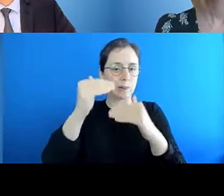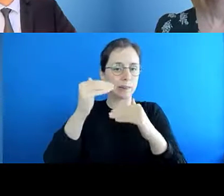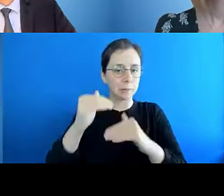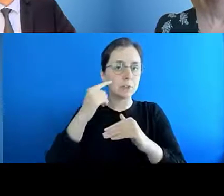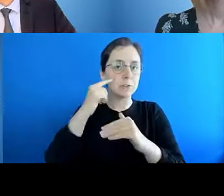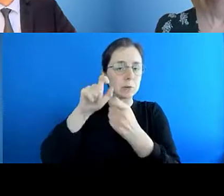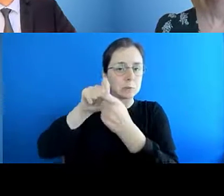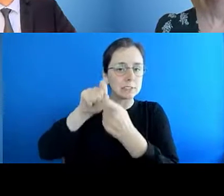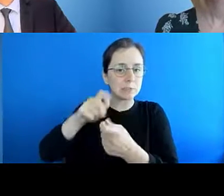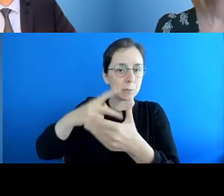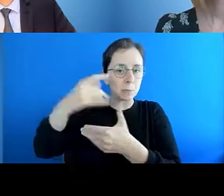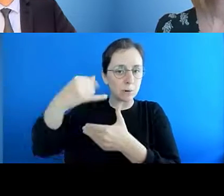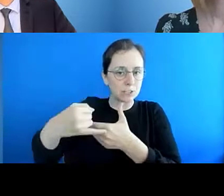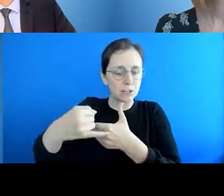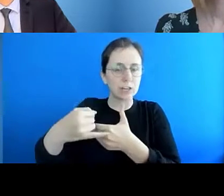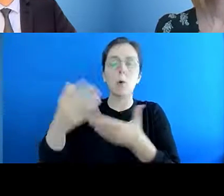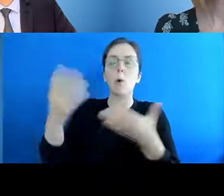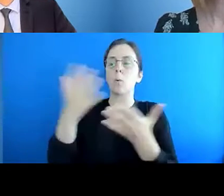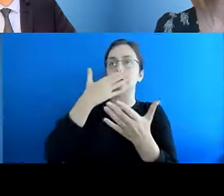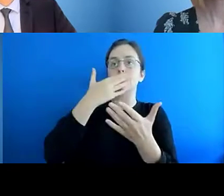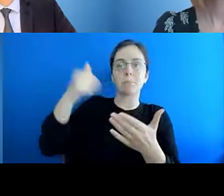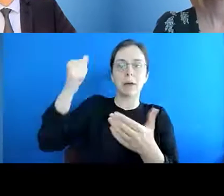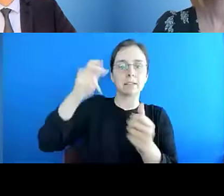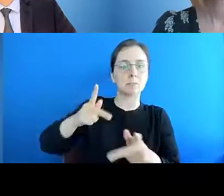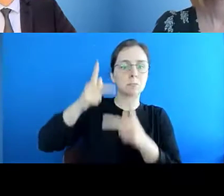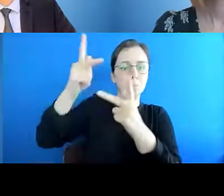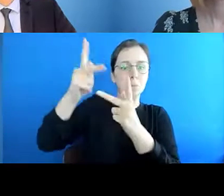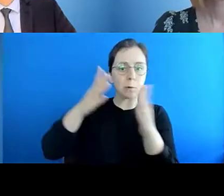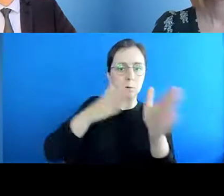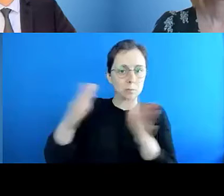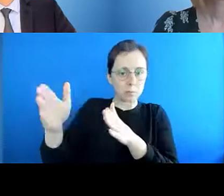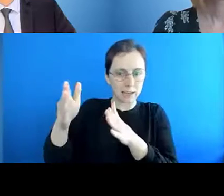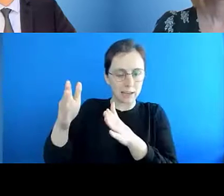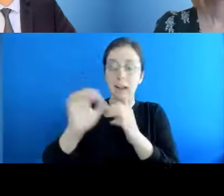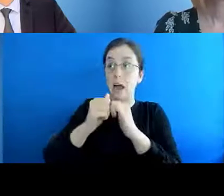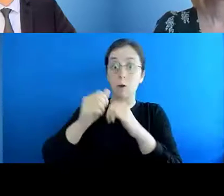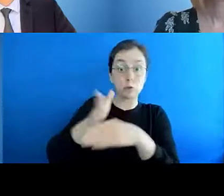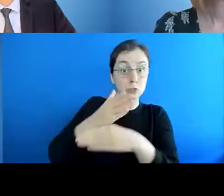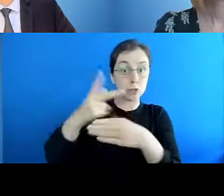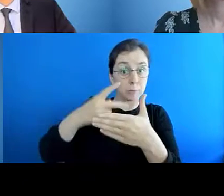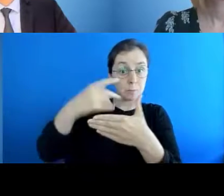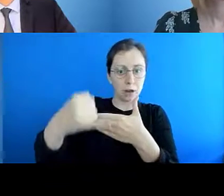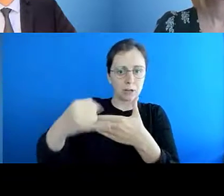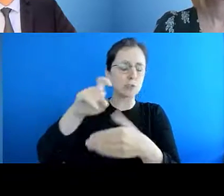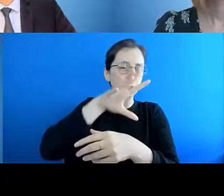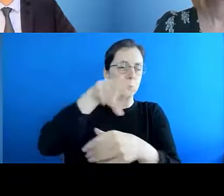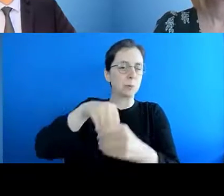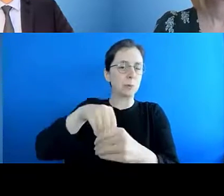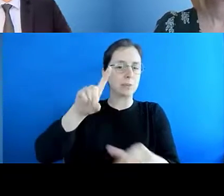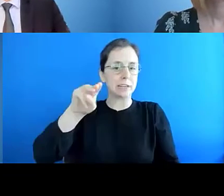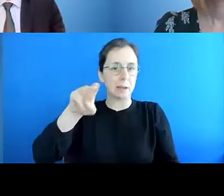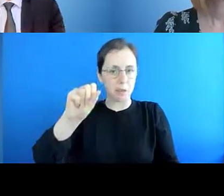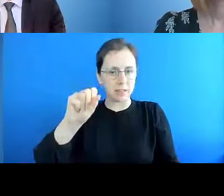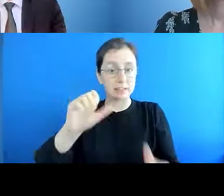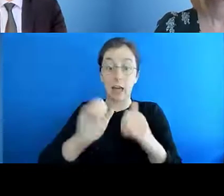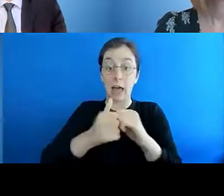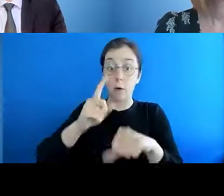what the best proposed plan for sharing the project might be. In terms of how long data should be shared,